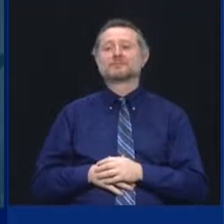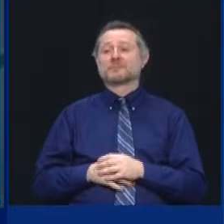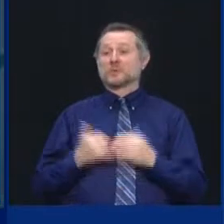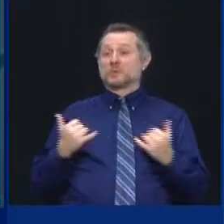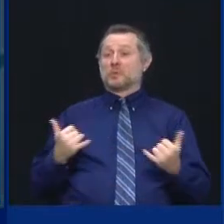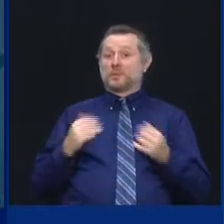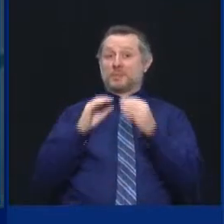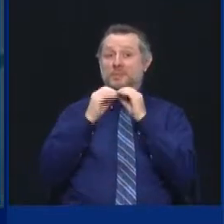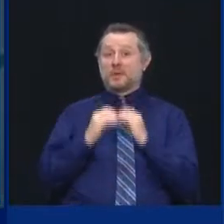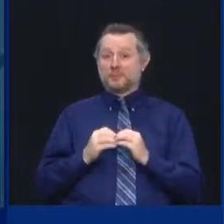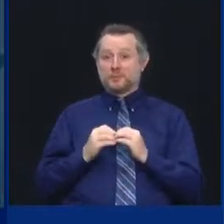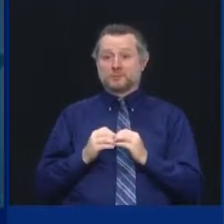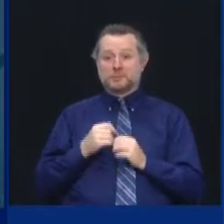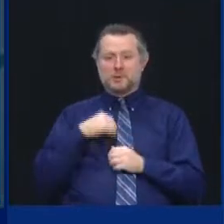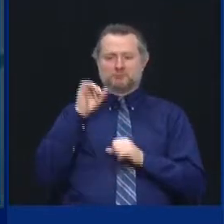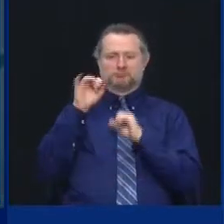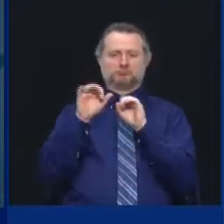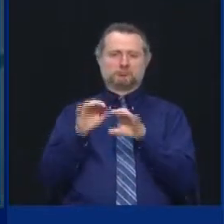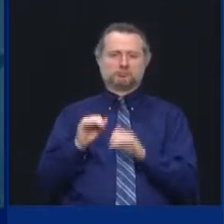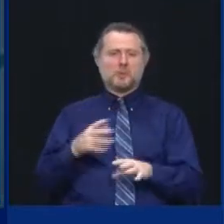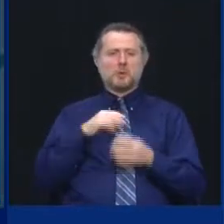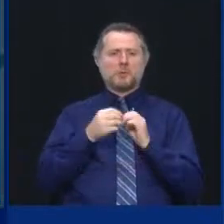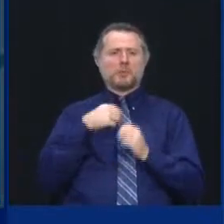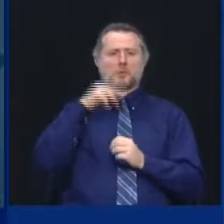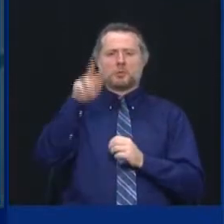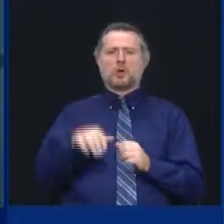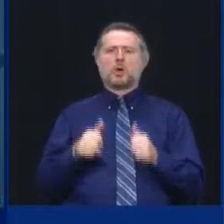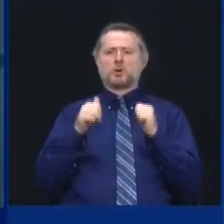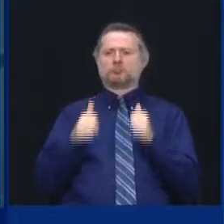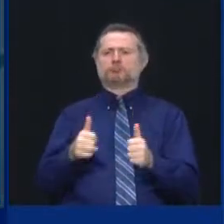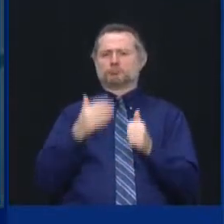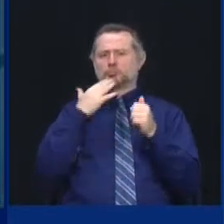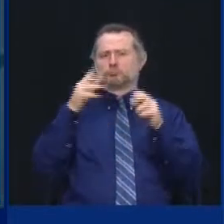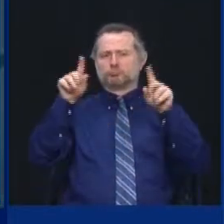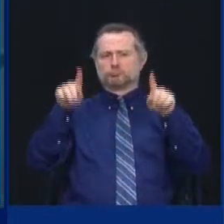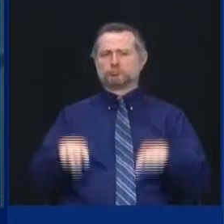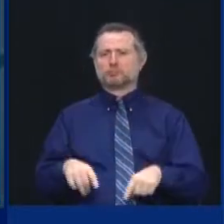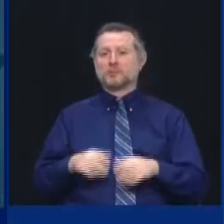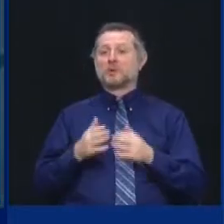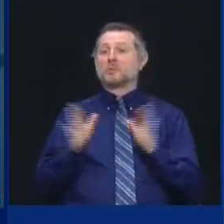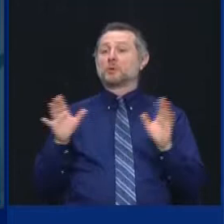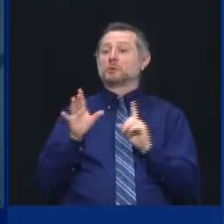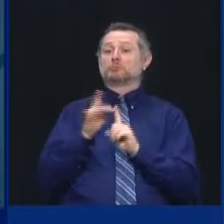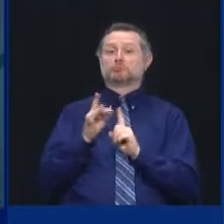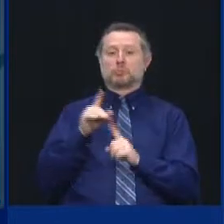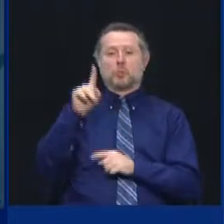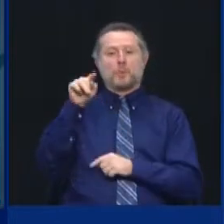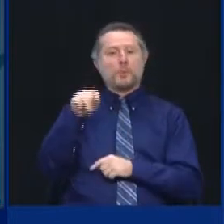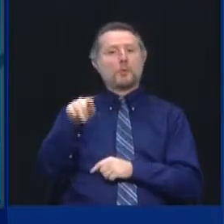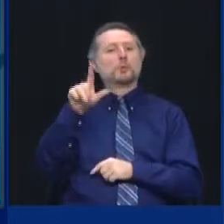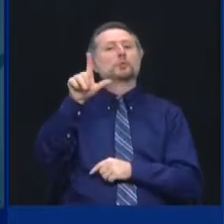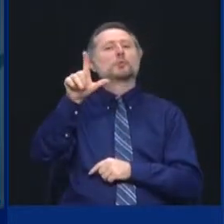PLACE WE BUILD TOMORROW. WHAT ARE WE GOING TO DO?